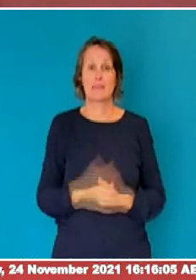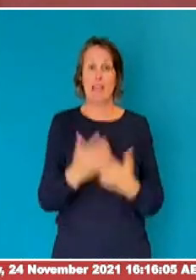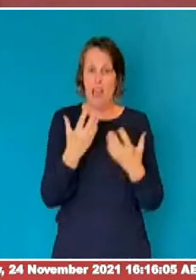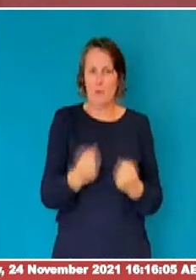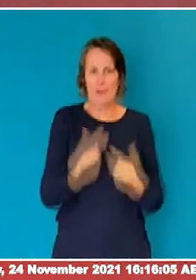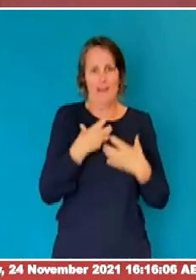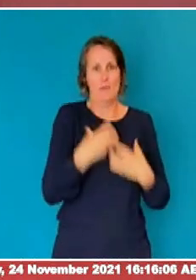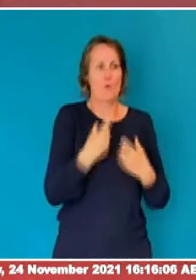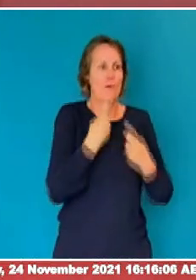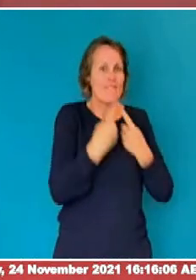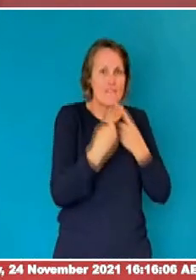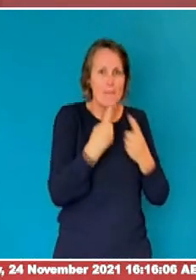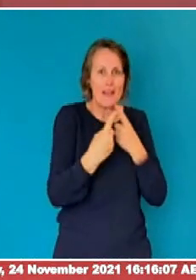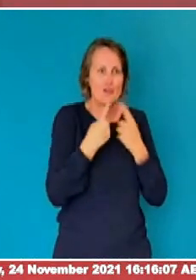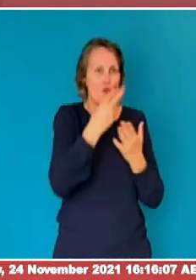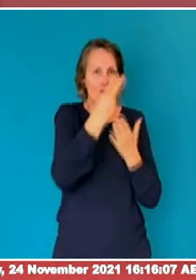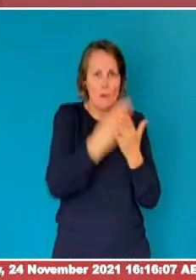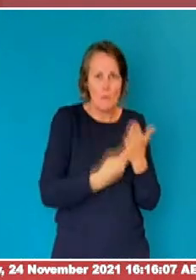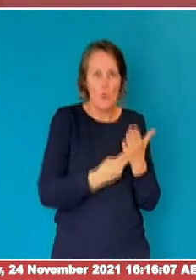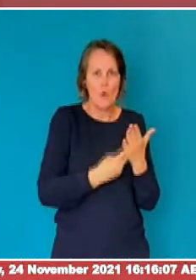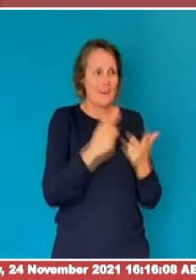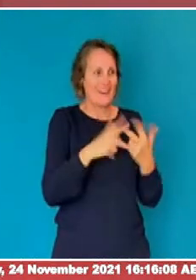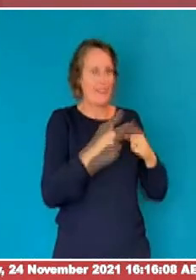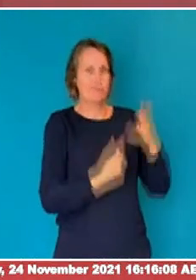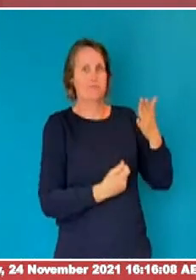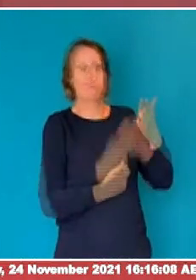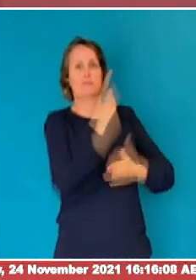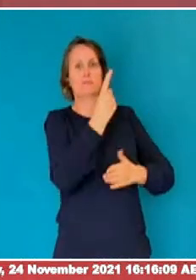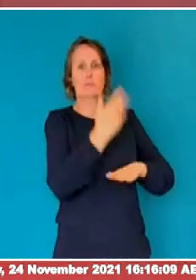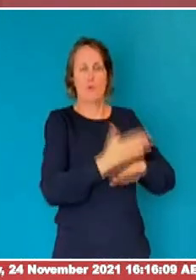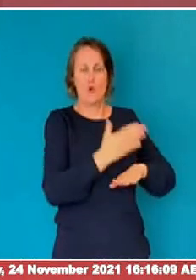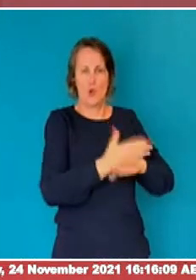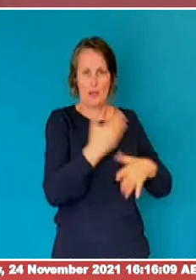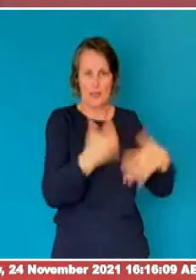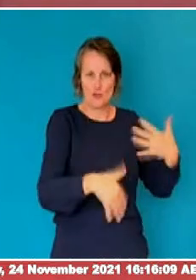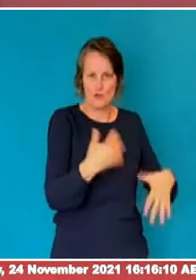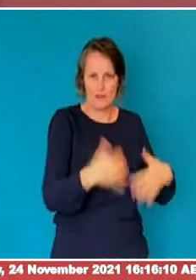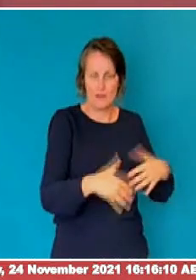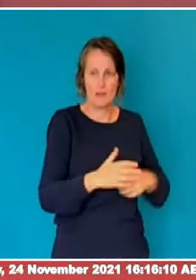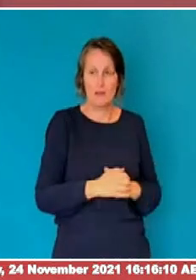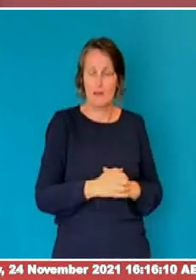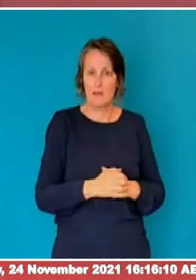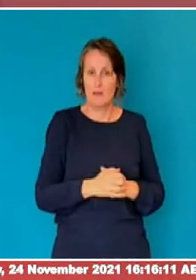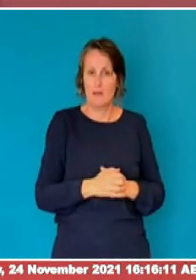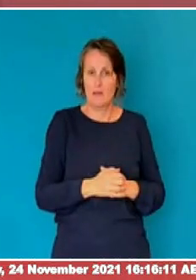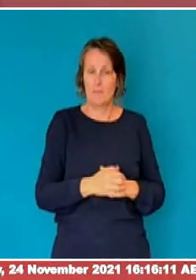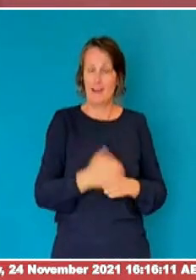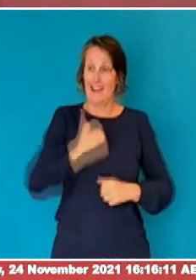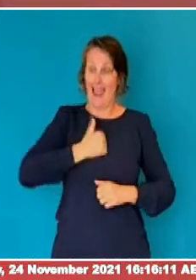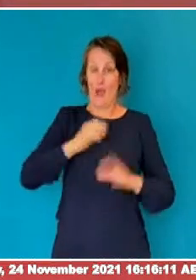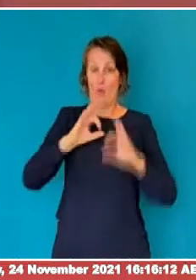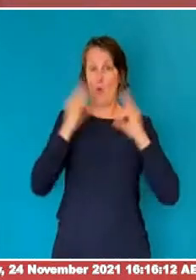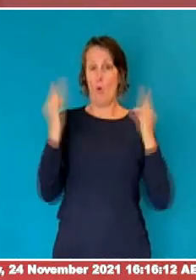reporting around the workplace injuries but, no, as a principle I would absolutely say